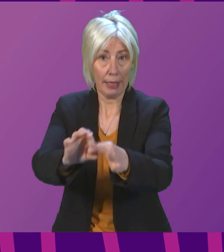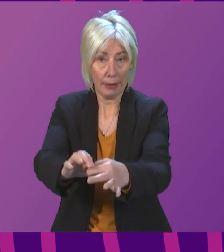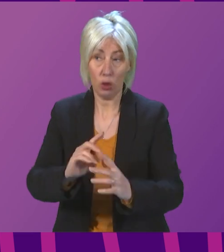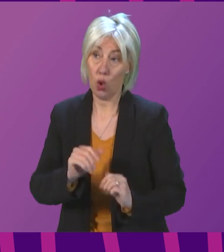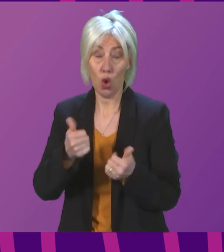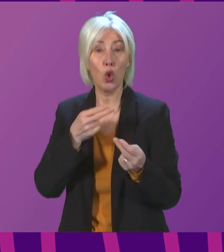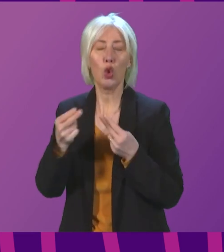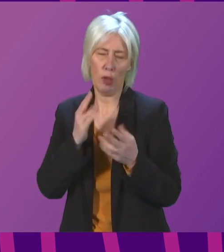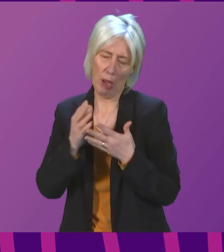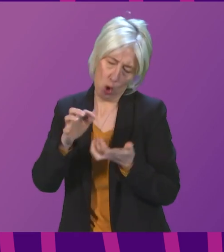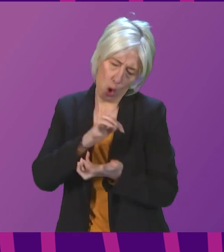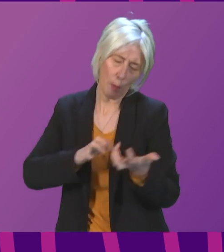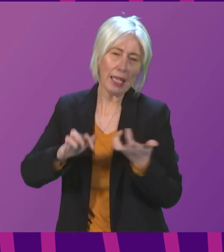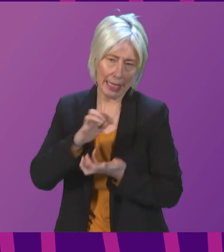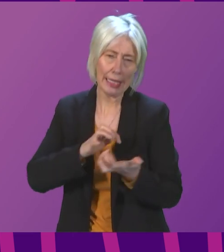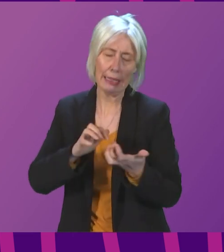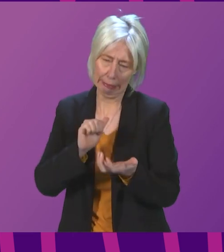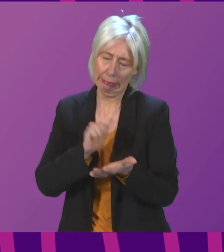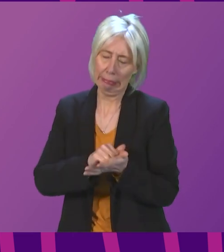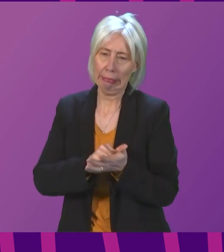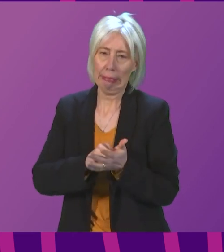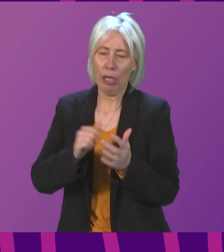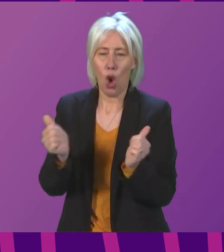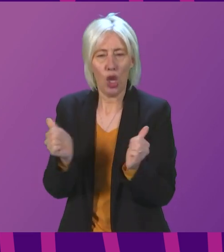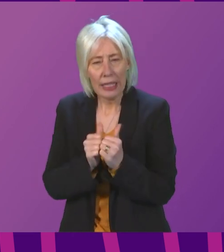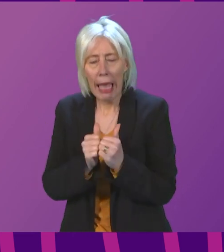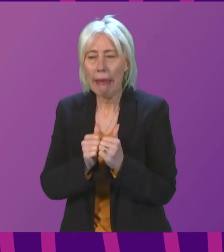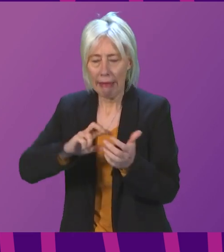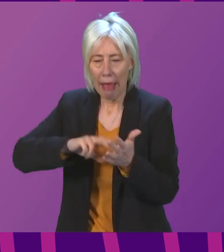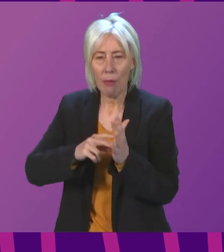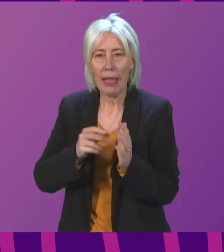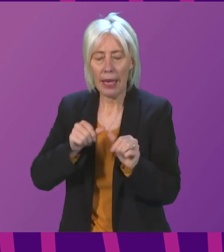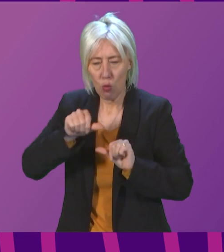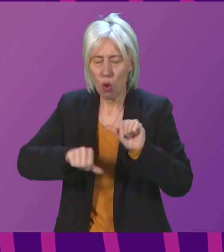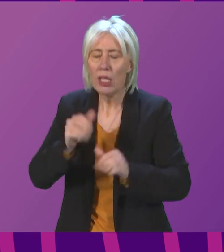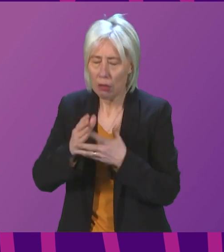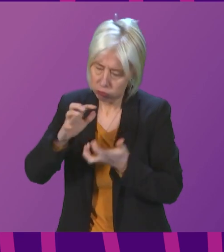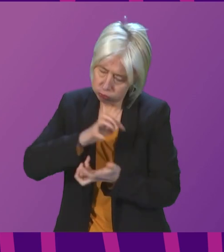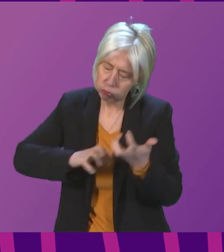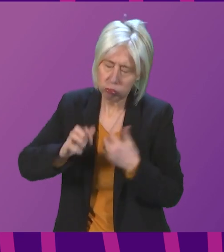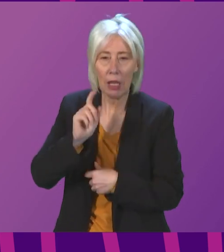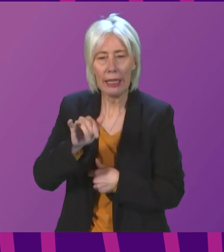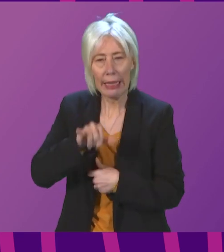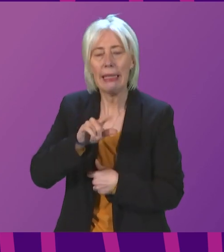Complicated consenting and planning processes lie ahead, but it offers massive potential